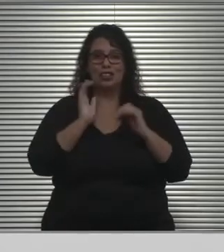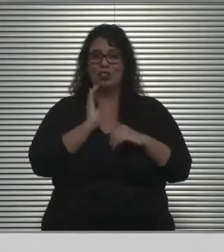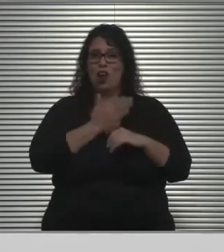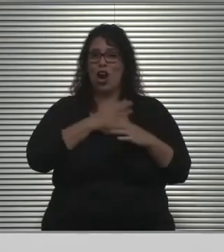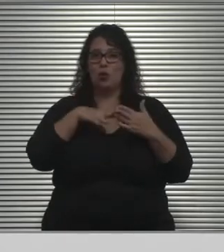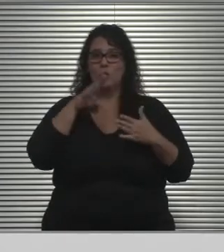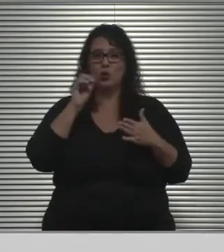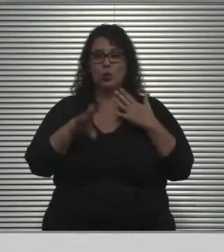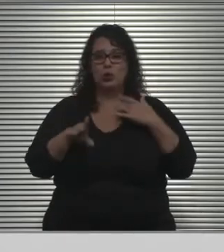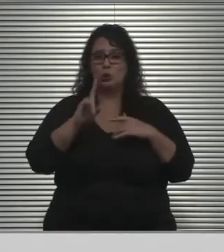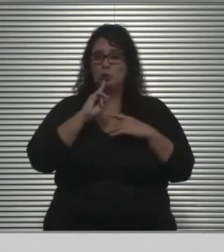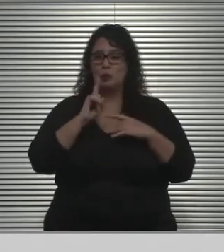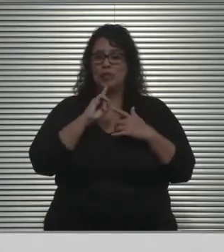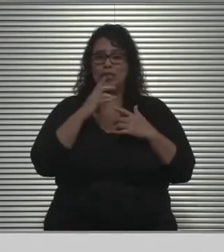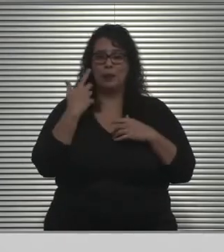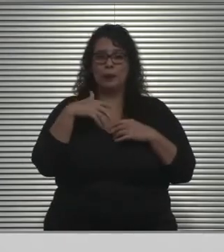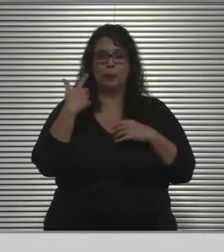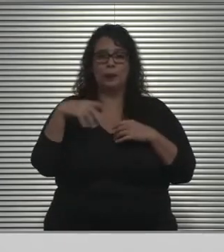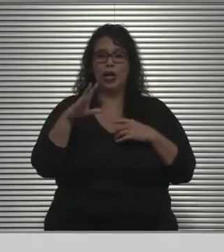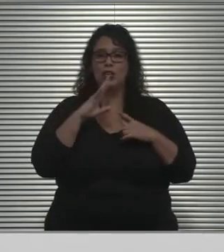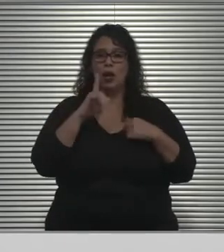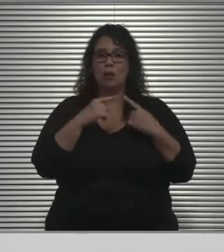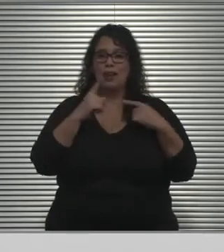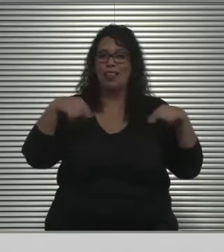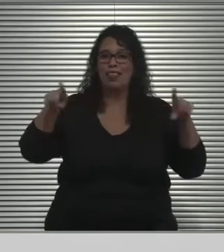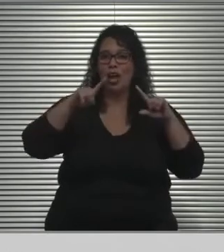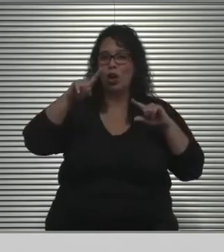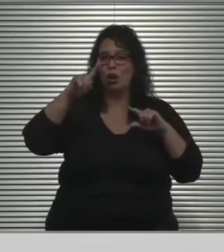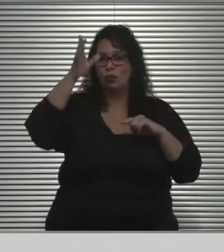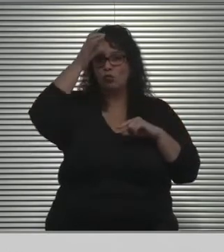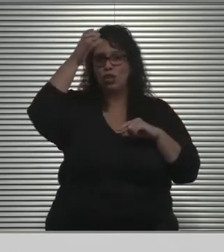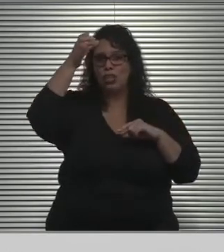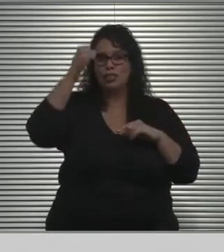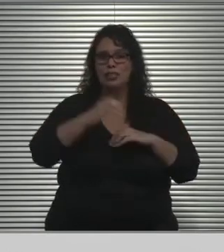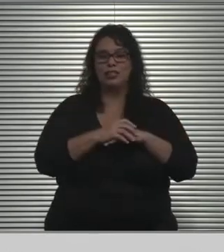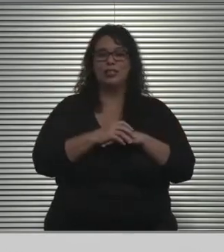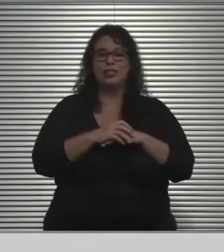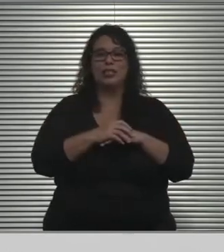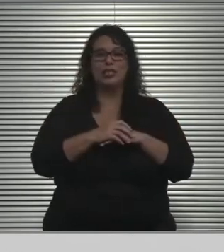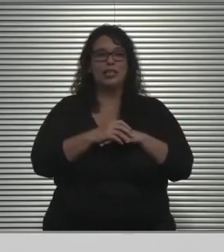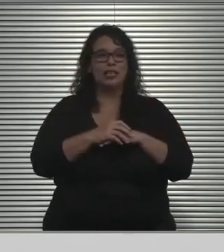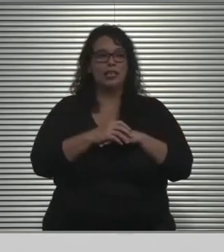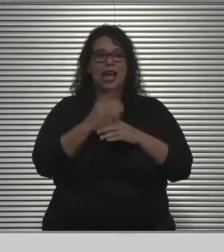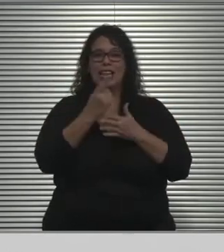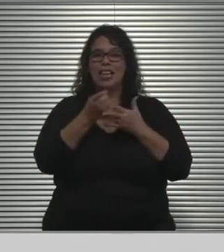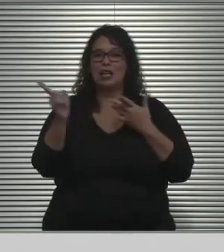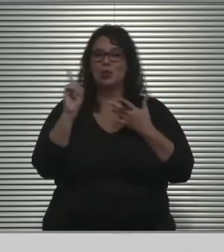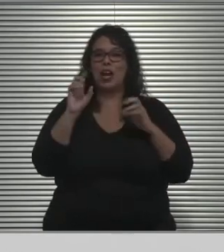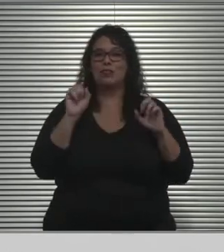and just really speaks to their brilliance. Last week, I had the opportunity to talk with a fifth grader